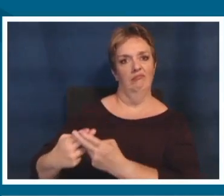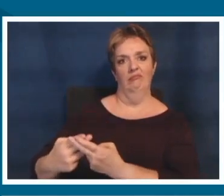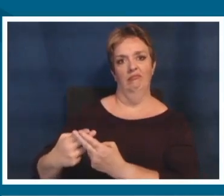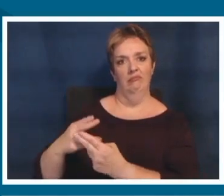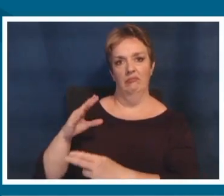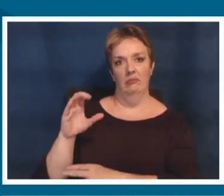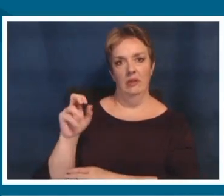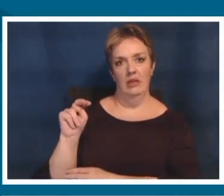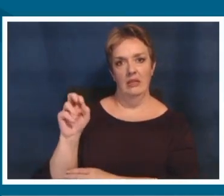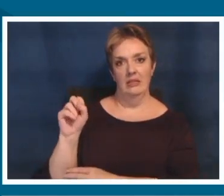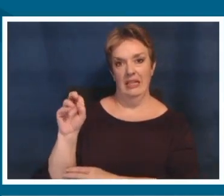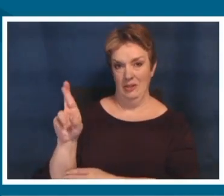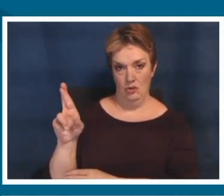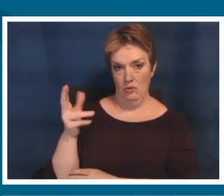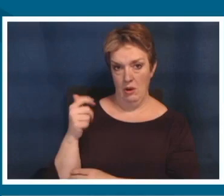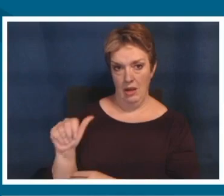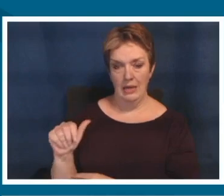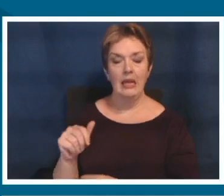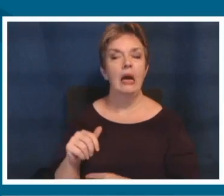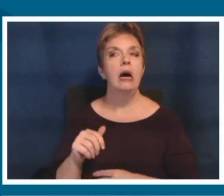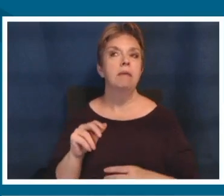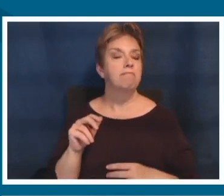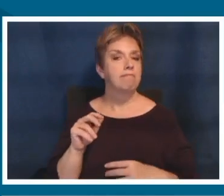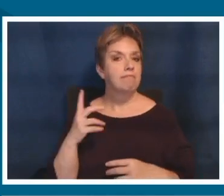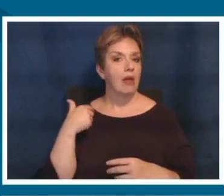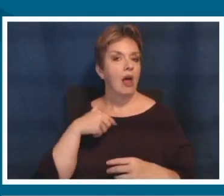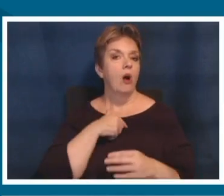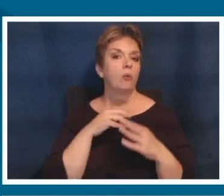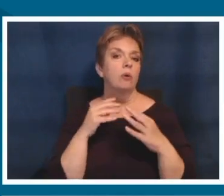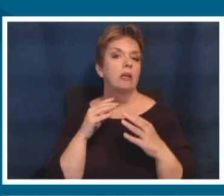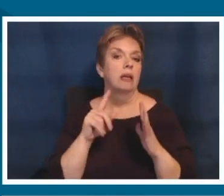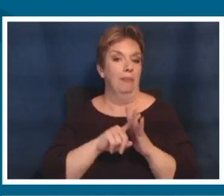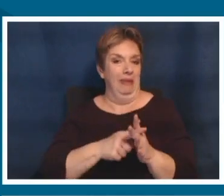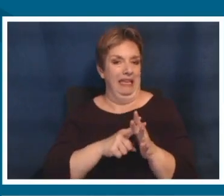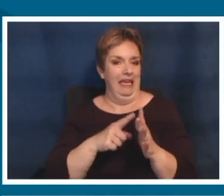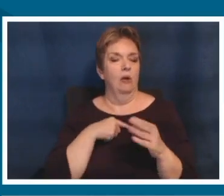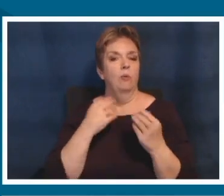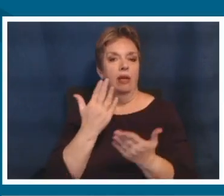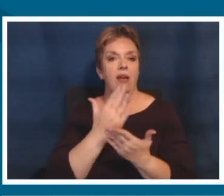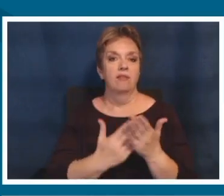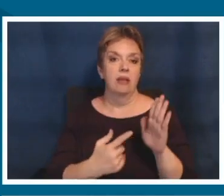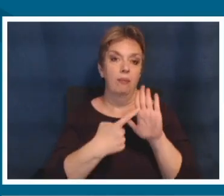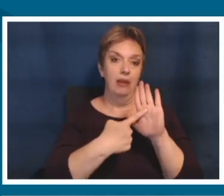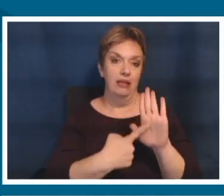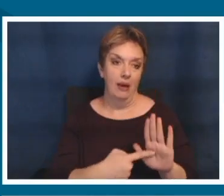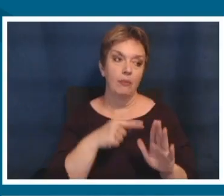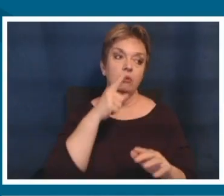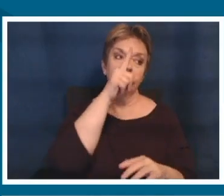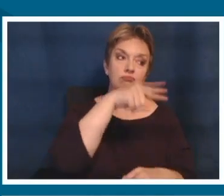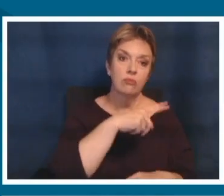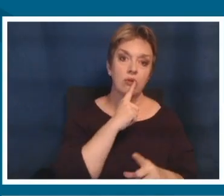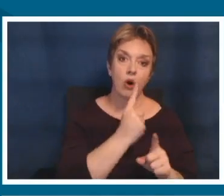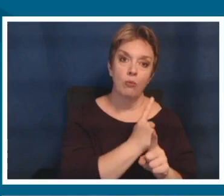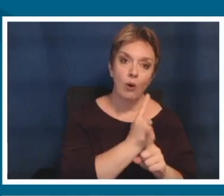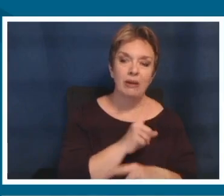of what to what what could be appropriate or not and so we didn't need to screen i think that